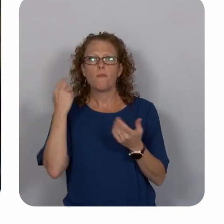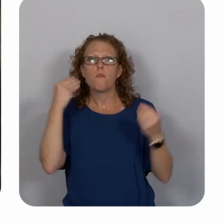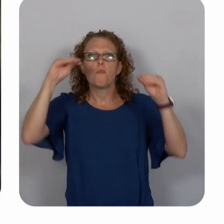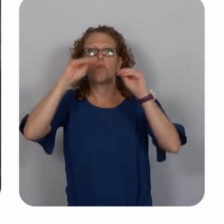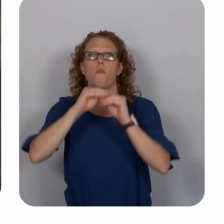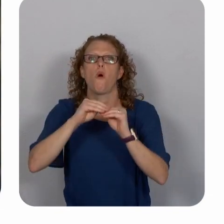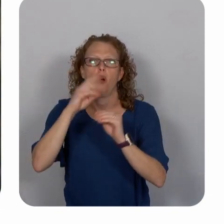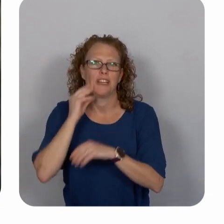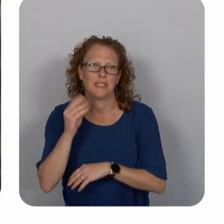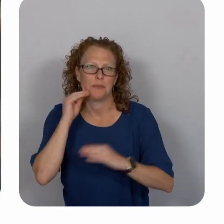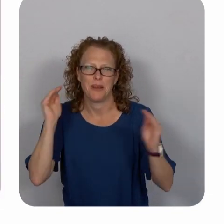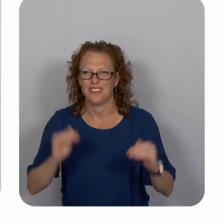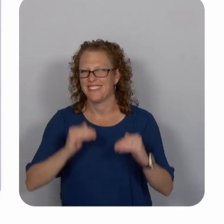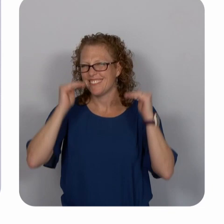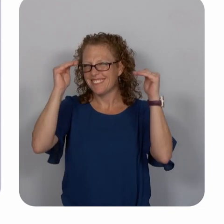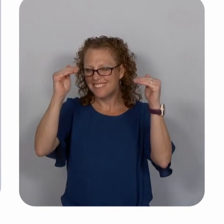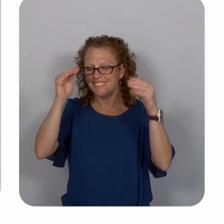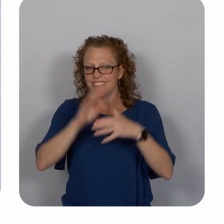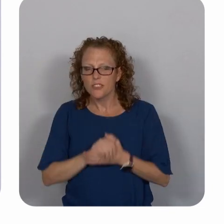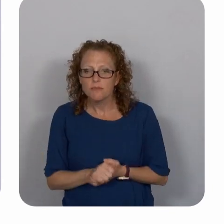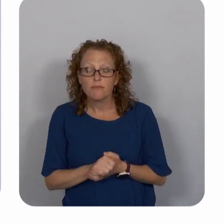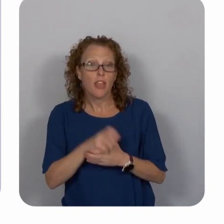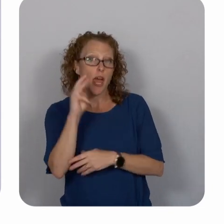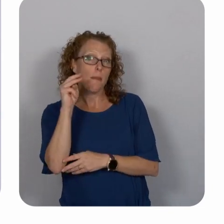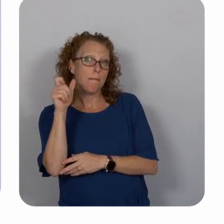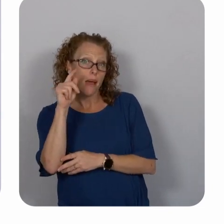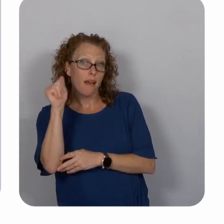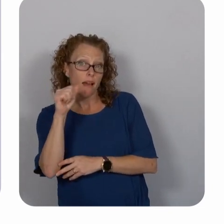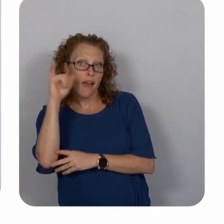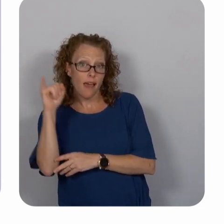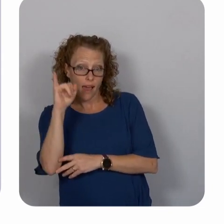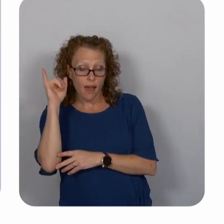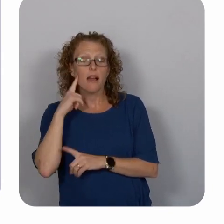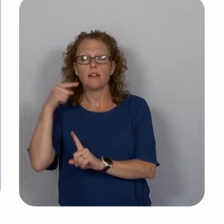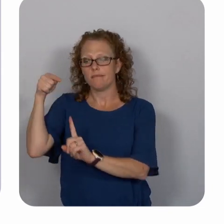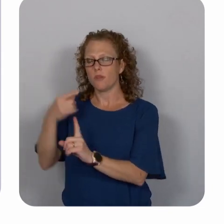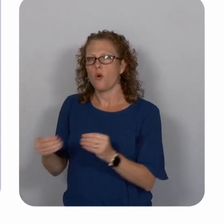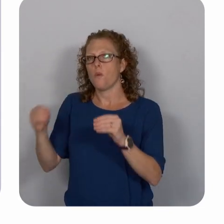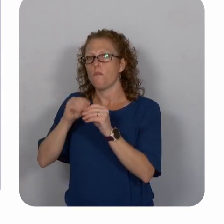Meta AI is also much more concise, which is about 60% shorter in